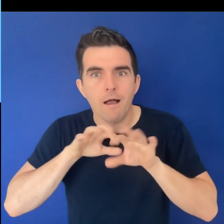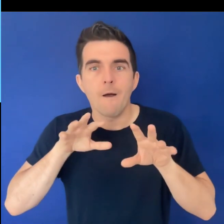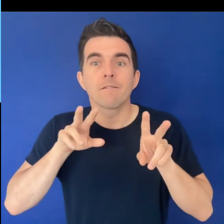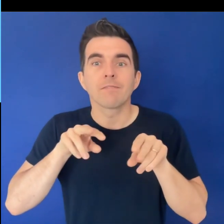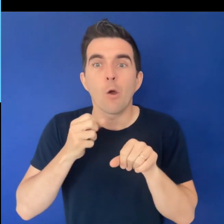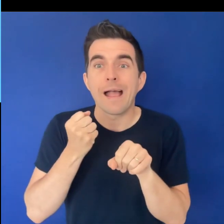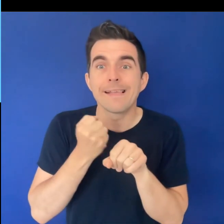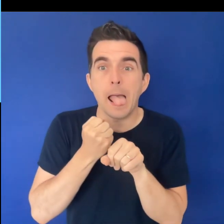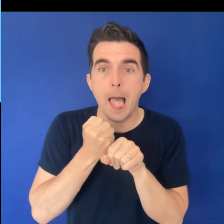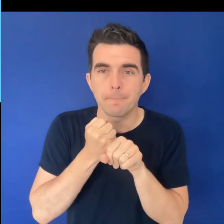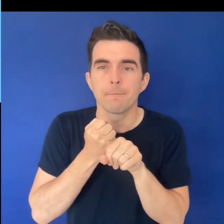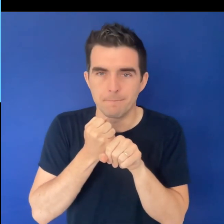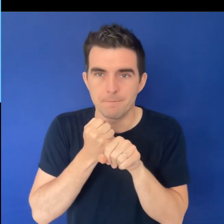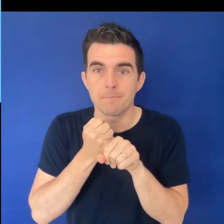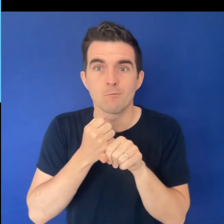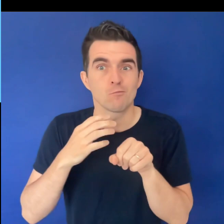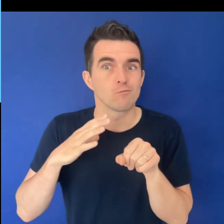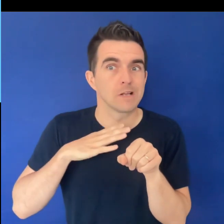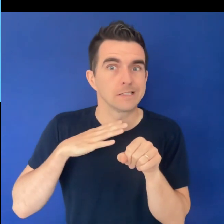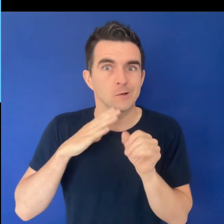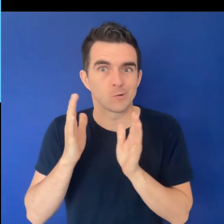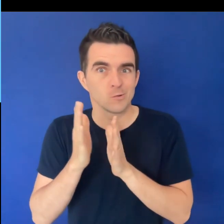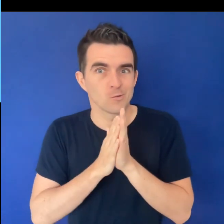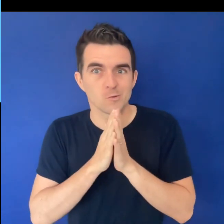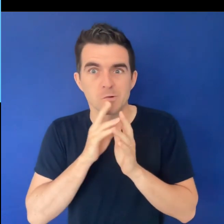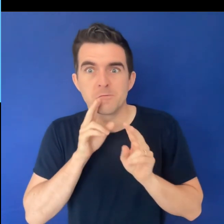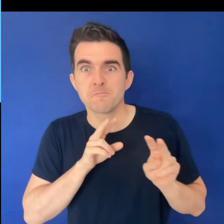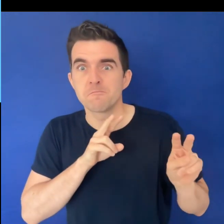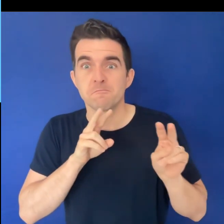while knowing up front if they’re likely to be accessible for them upon release.